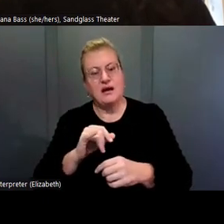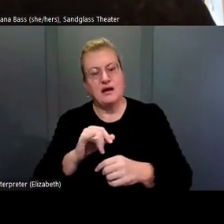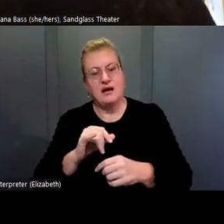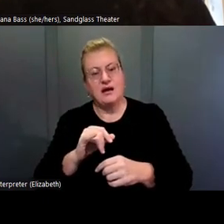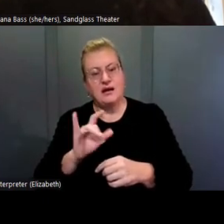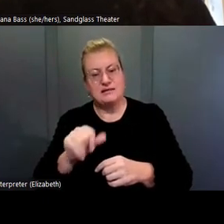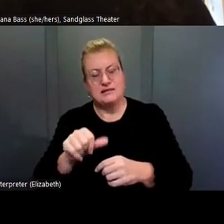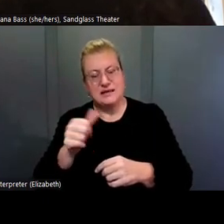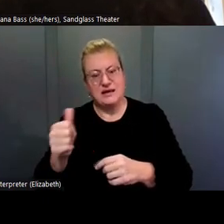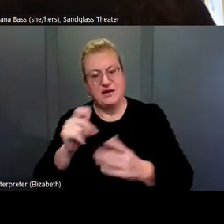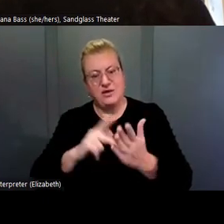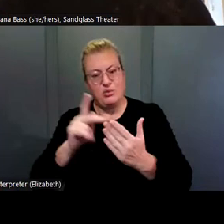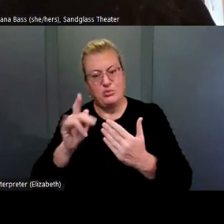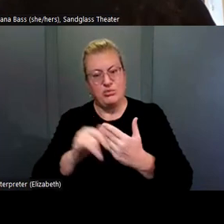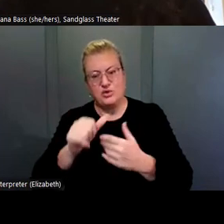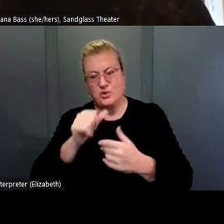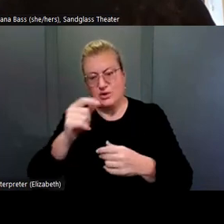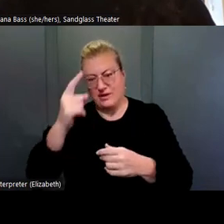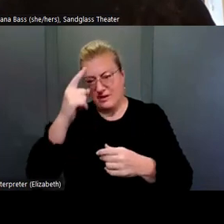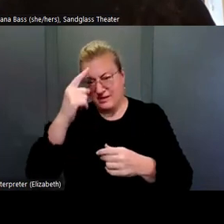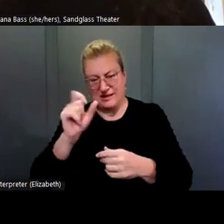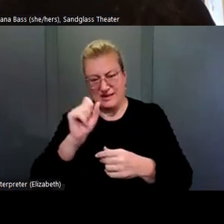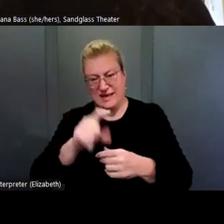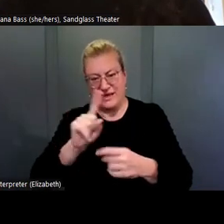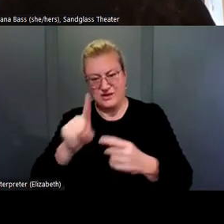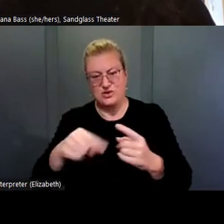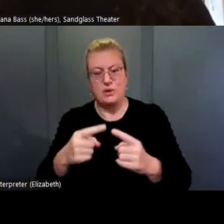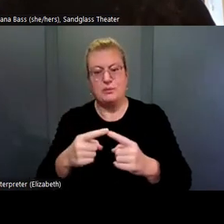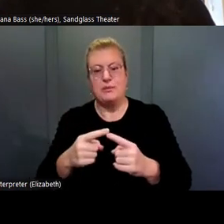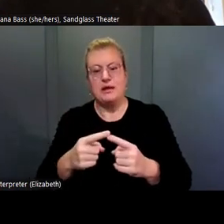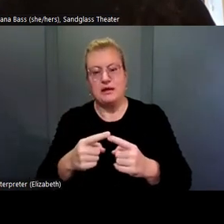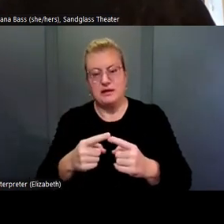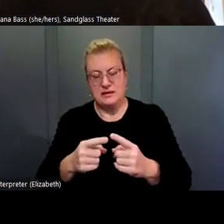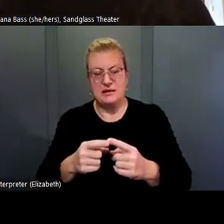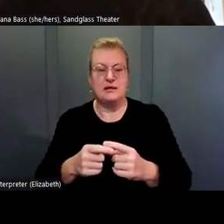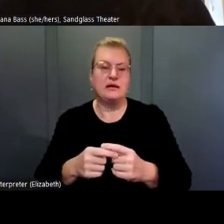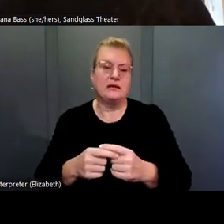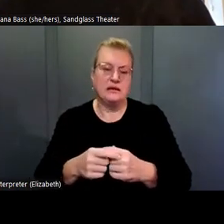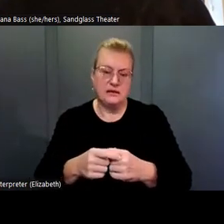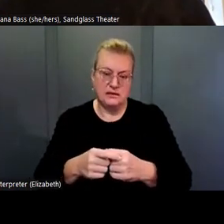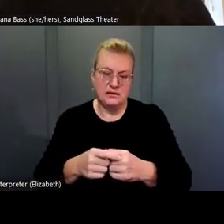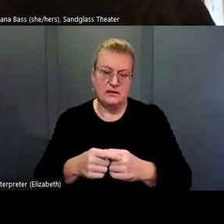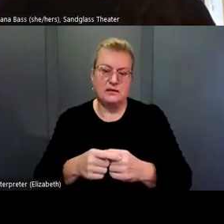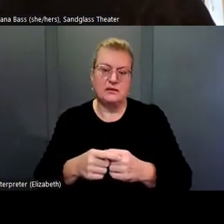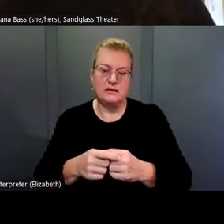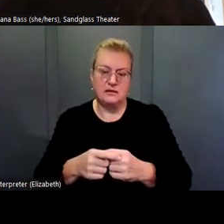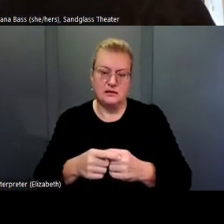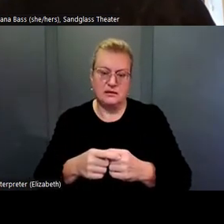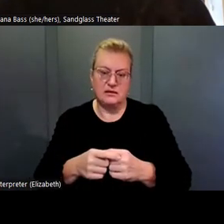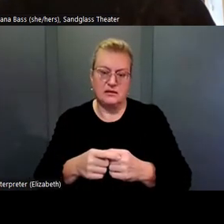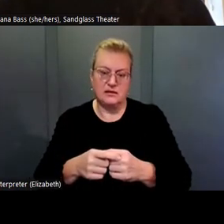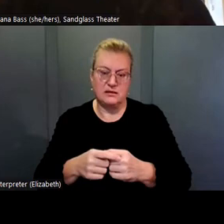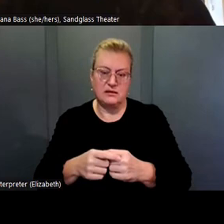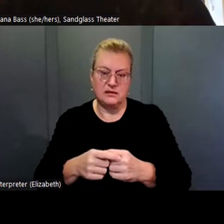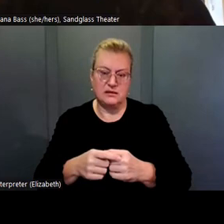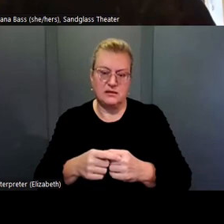that I never would've thought to have asked you about." And it's with some... It's a Paul Dresher Ensemble